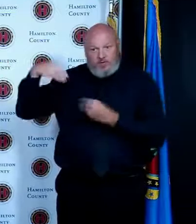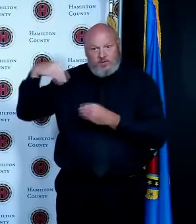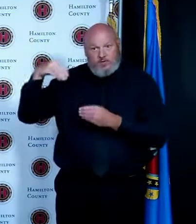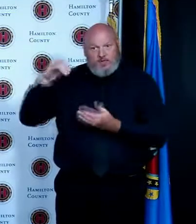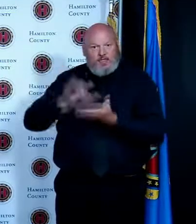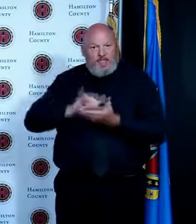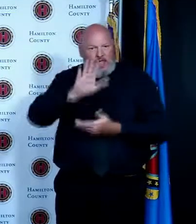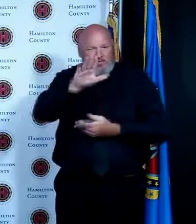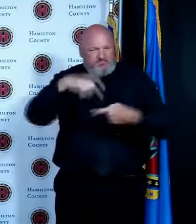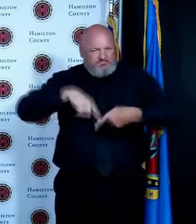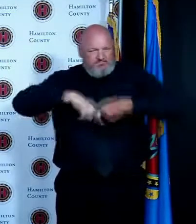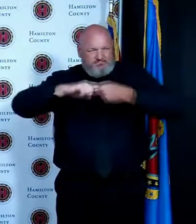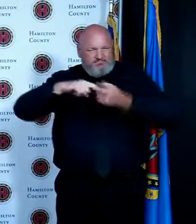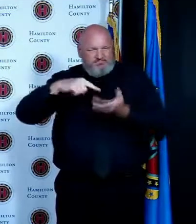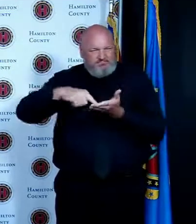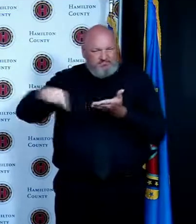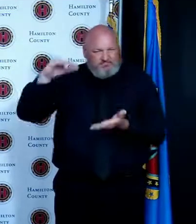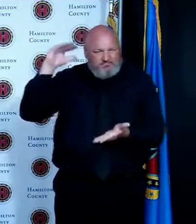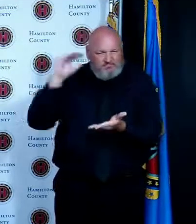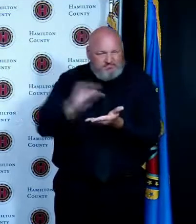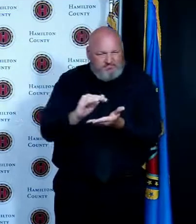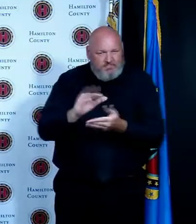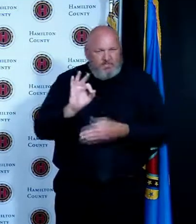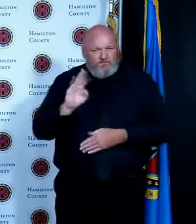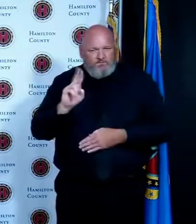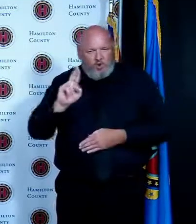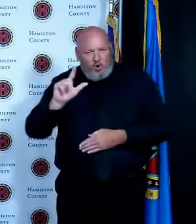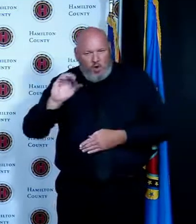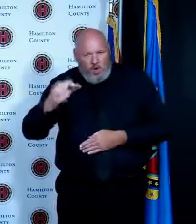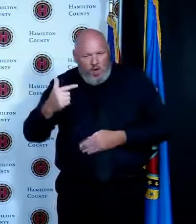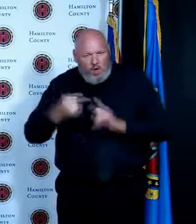idea something where the renter can prove